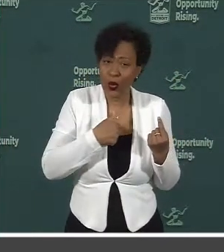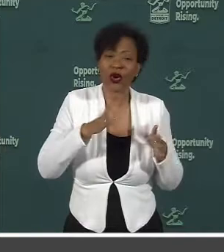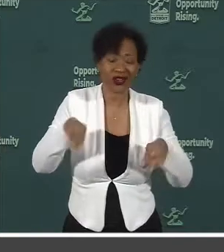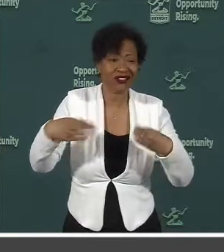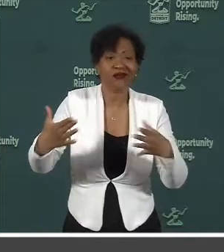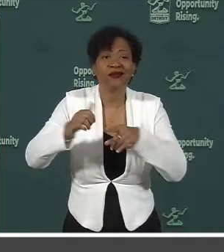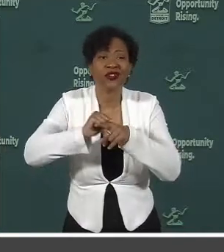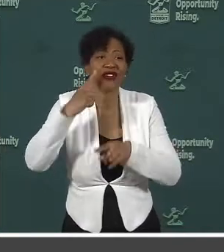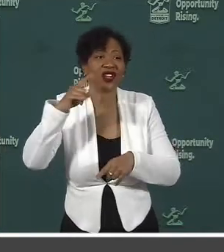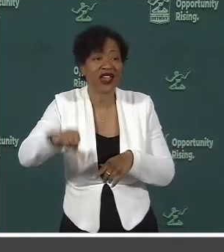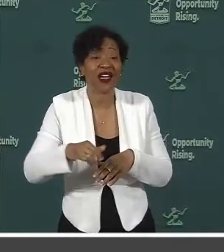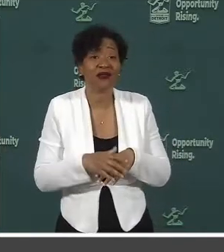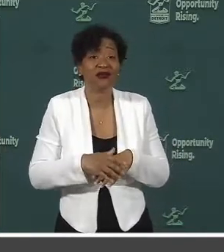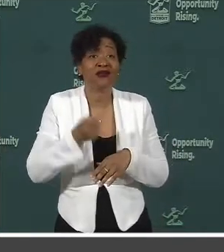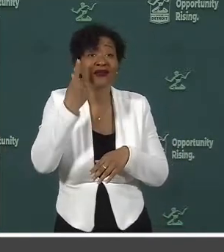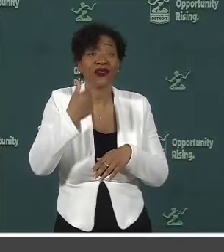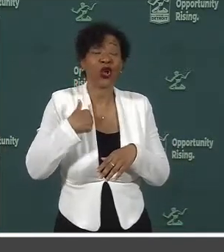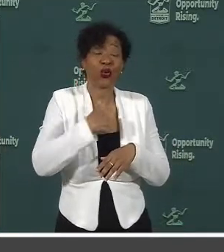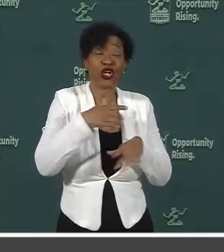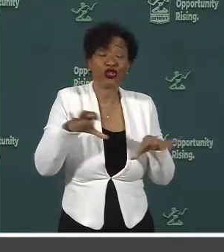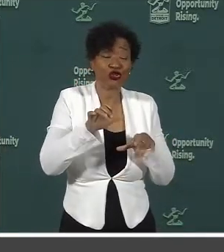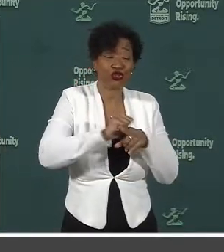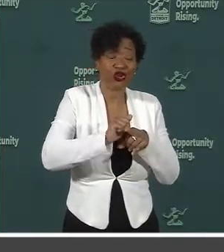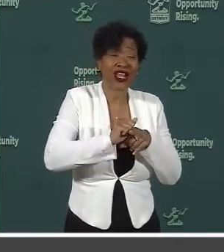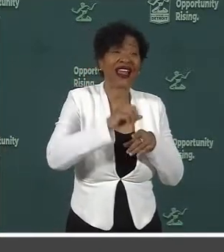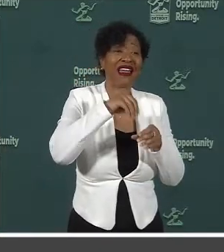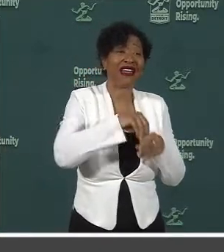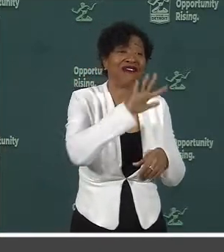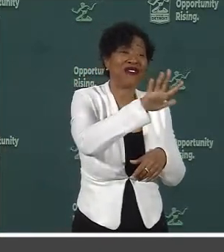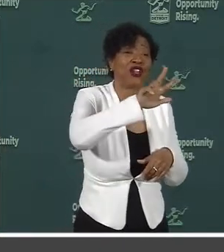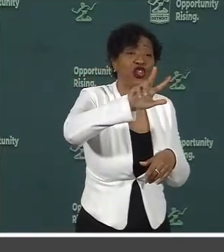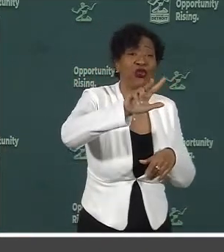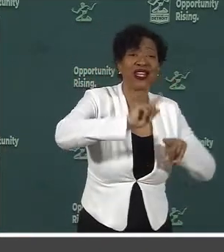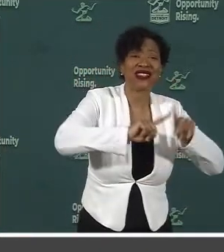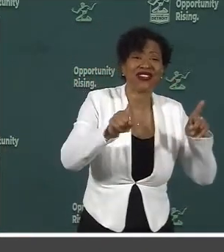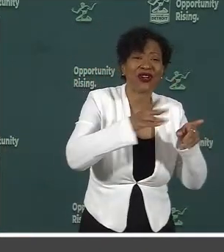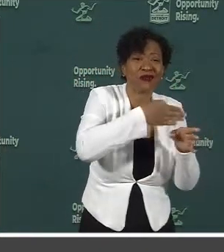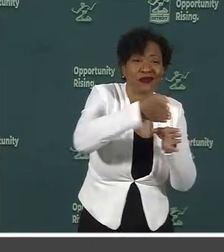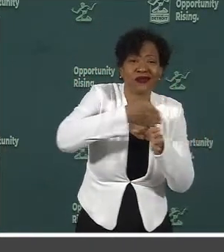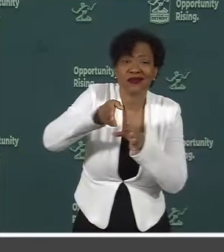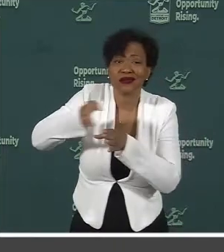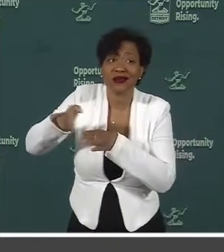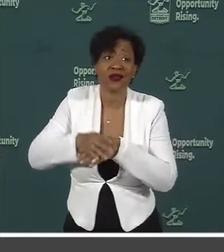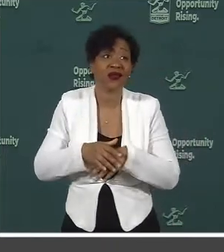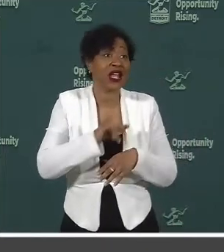FIELDS SO LET ME TELL YOU ABOUT THE FIRST ONE LEARN TO EARN IF YOU DO NOT HAVE A HIGH SCHOOL DEGREE YOU GOT TO BE MORE THAN